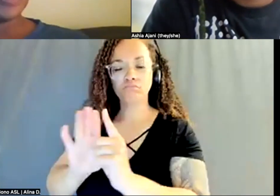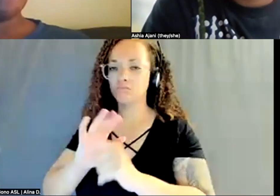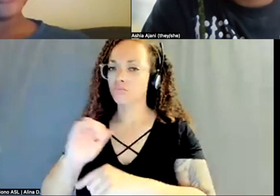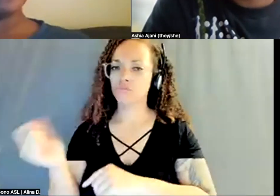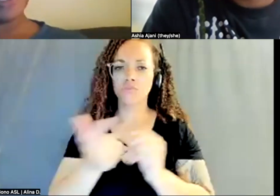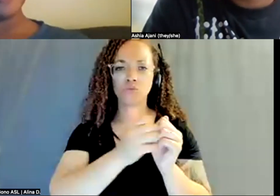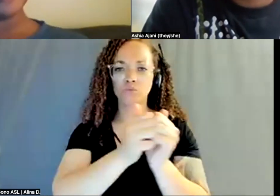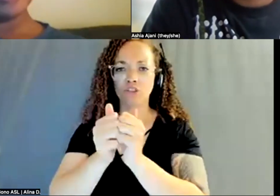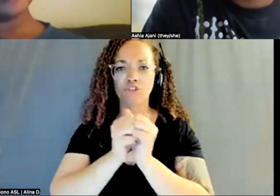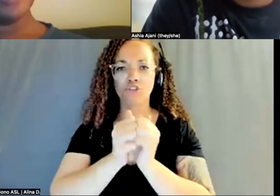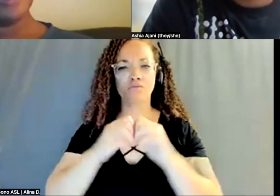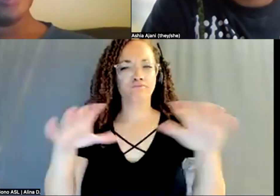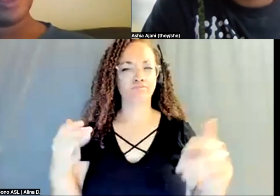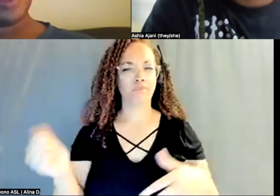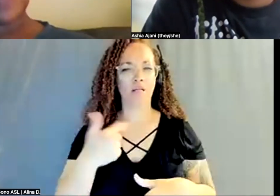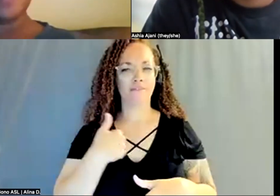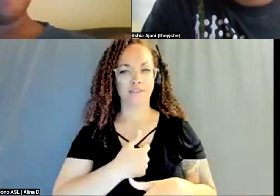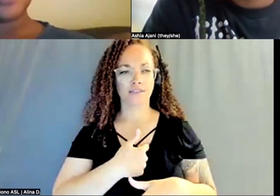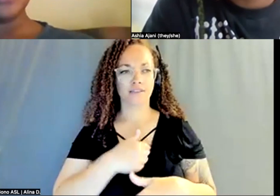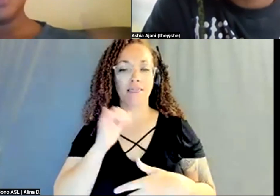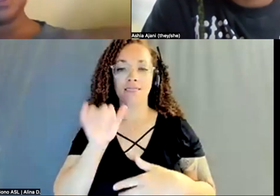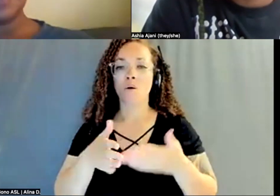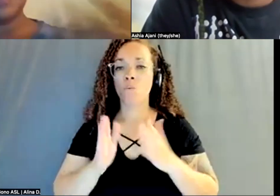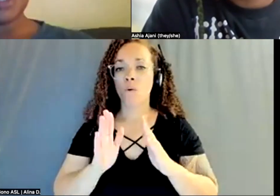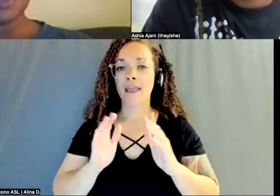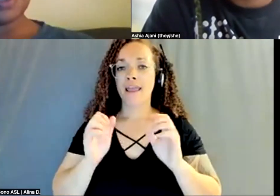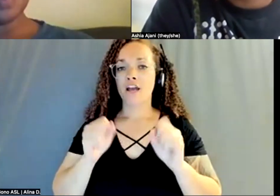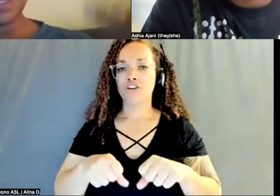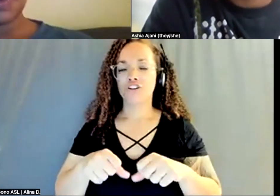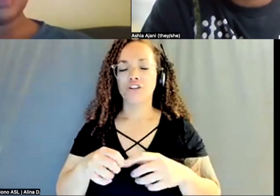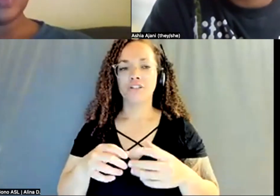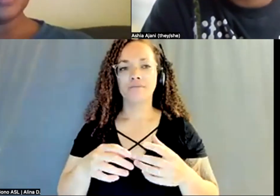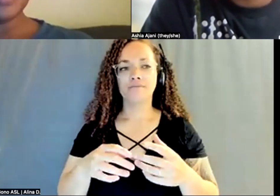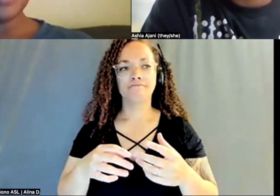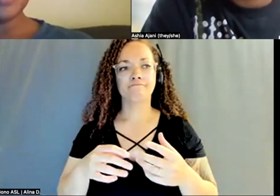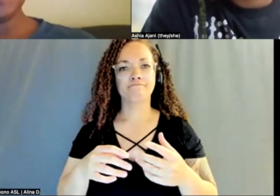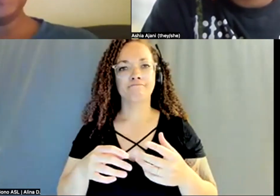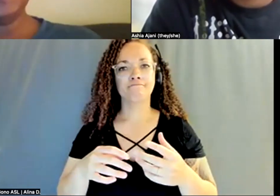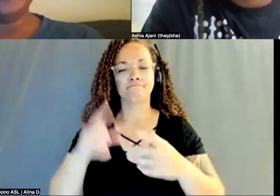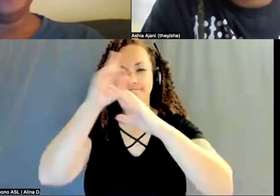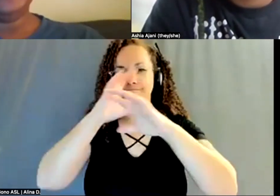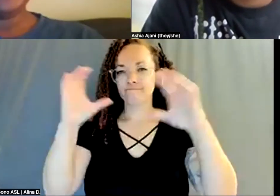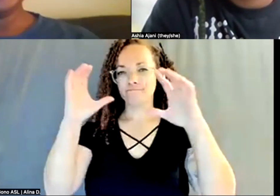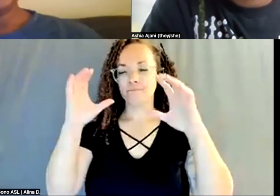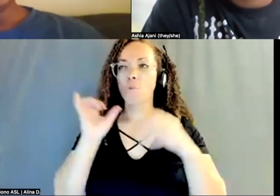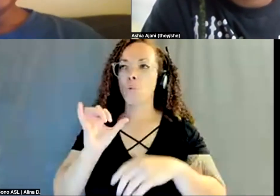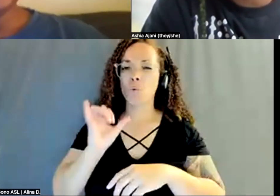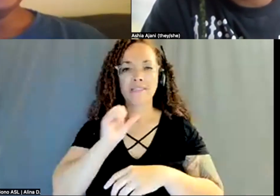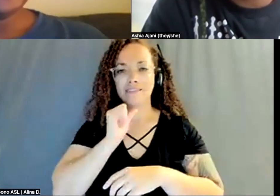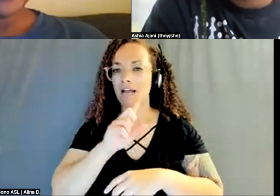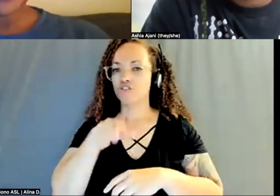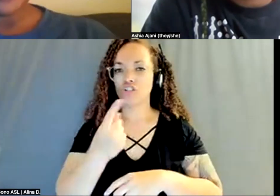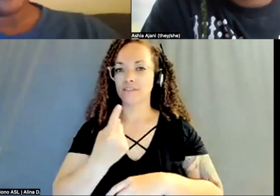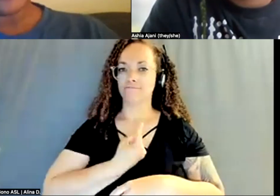to like visibilize that conviction, that it’s never just any one of us. Thank you.